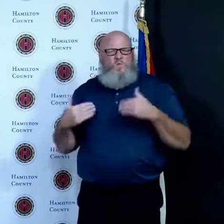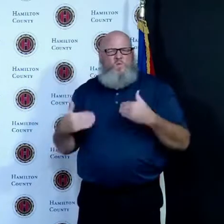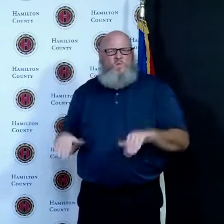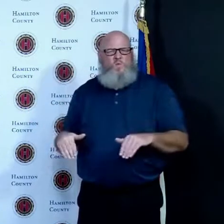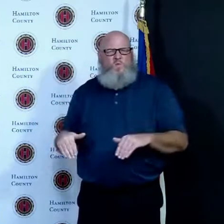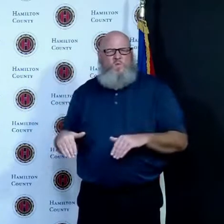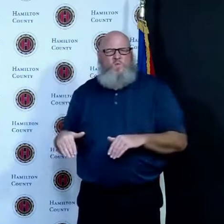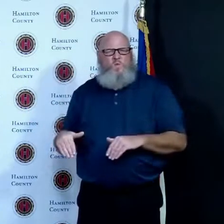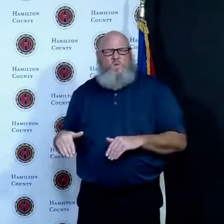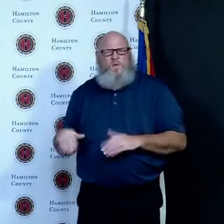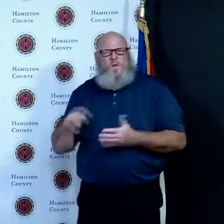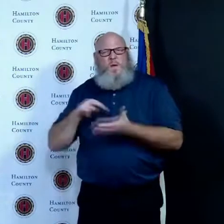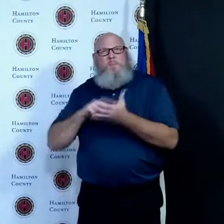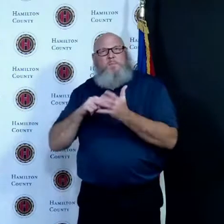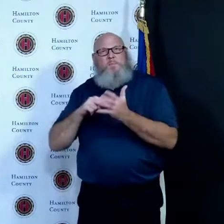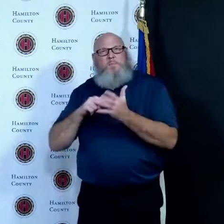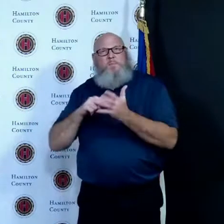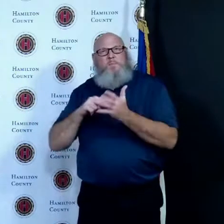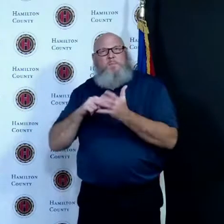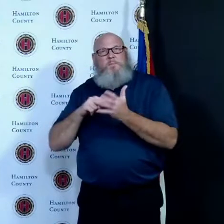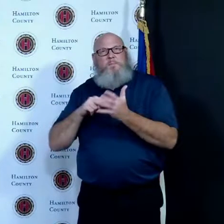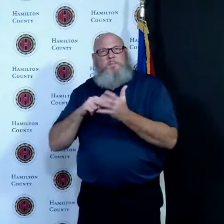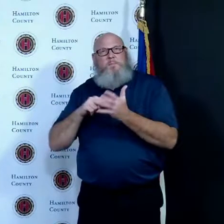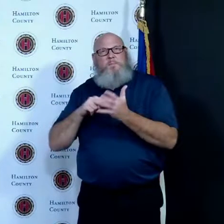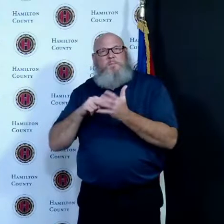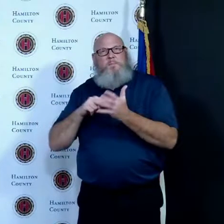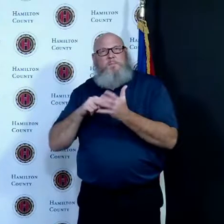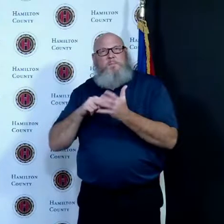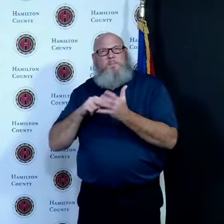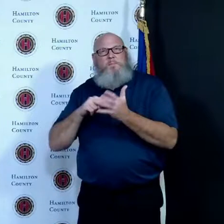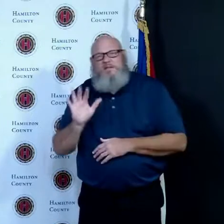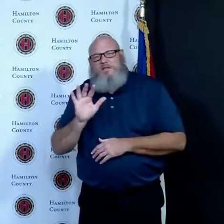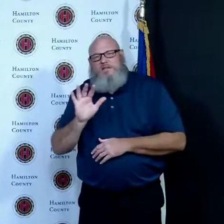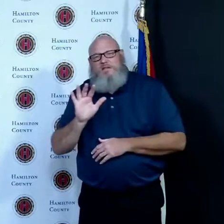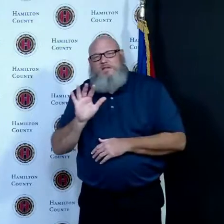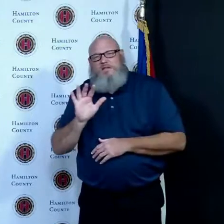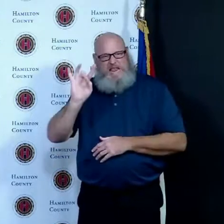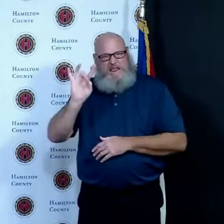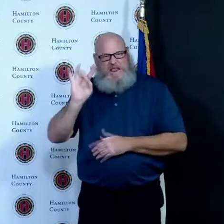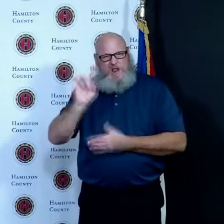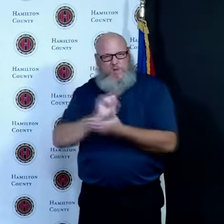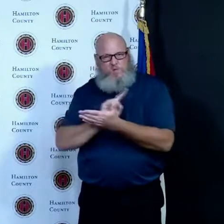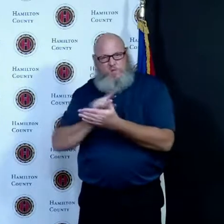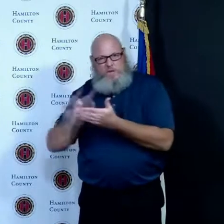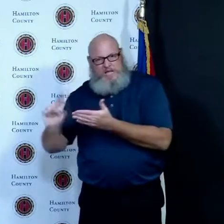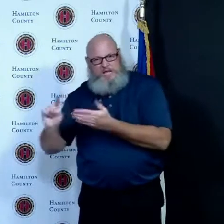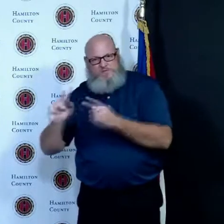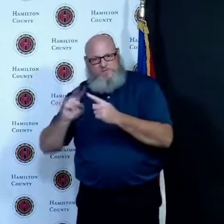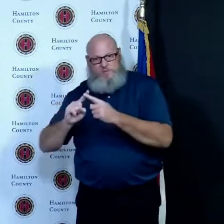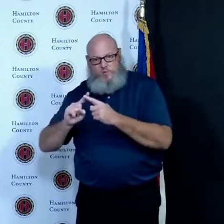if they were the only ones getting the the doses but remember we haven't finished 1A and